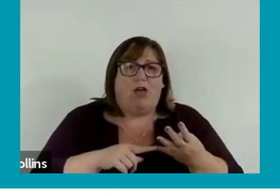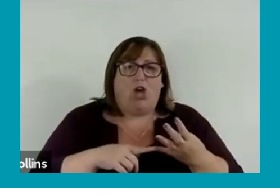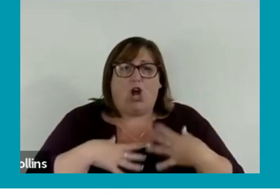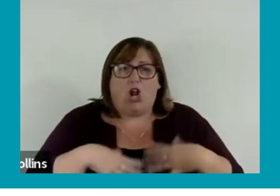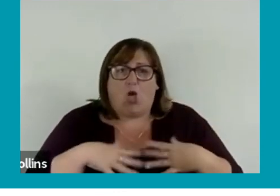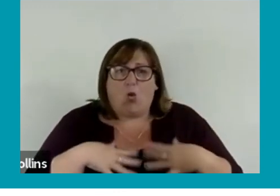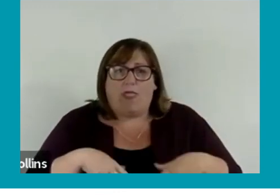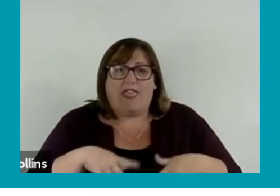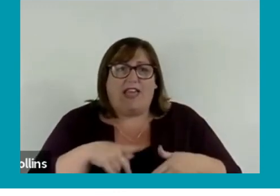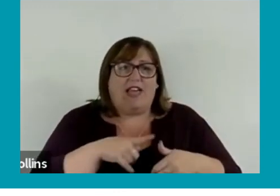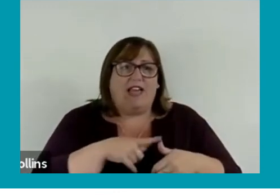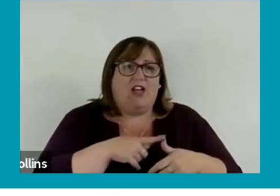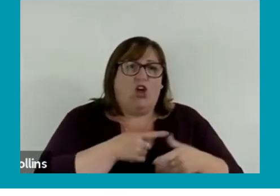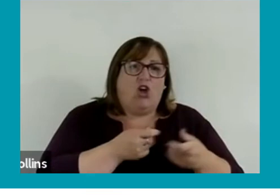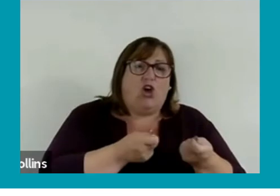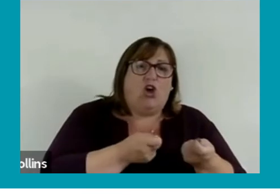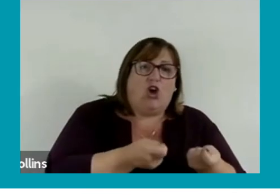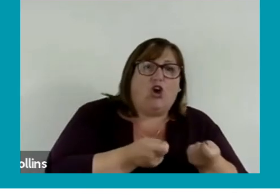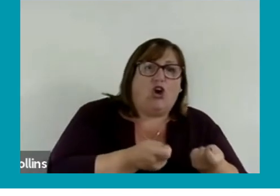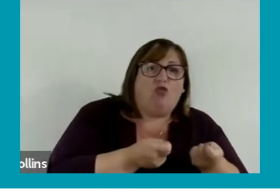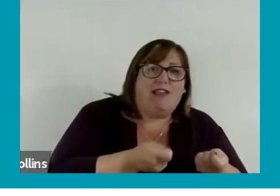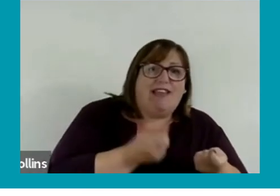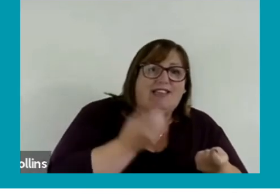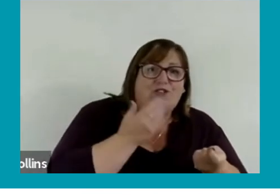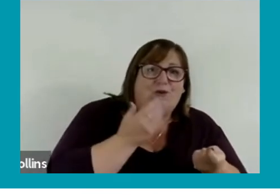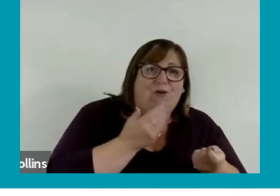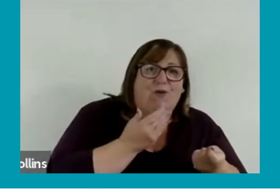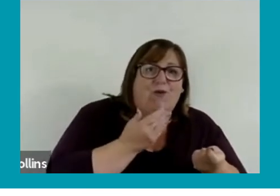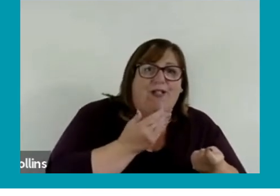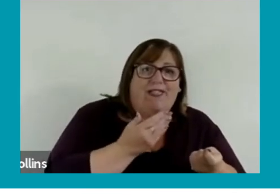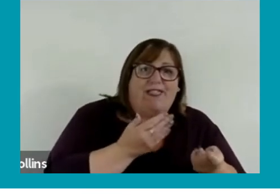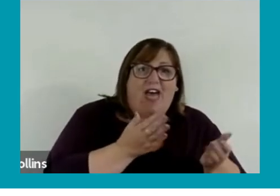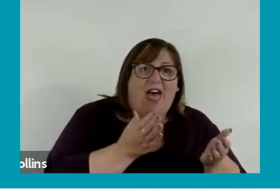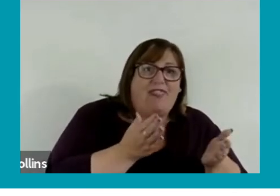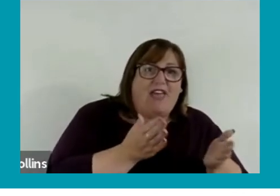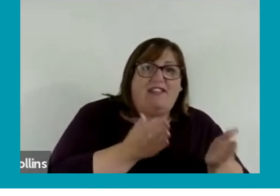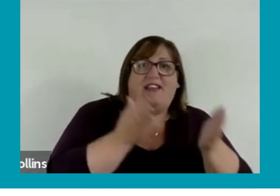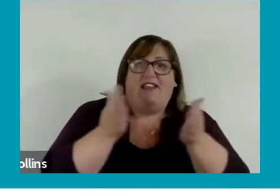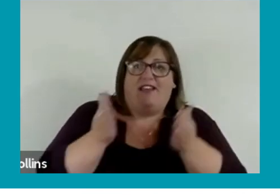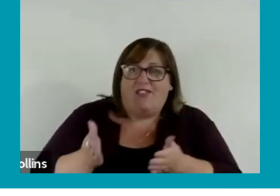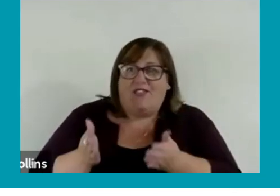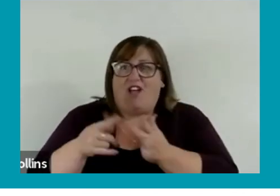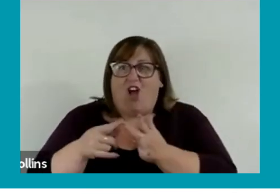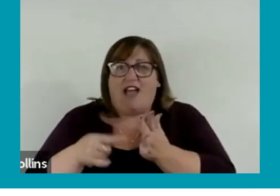and then there's just IT there's there's coding people there there's so many different types of